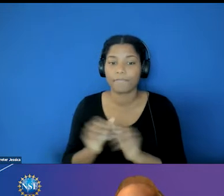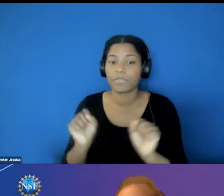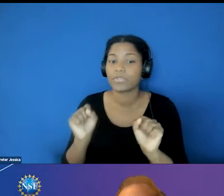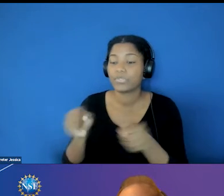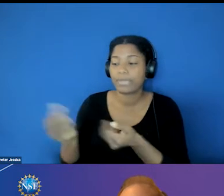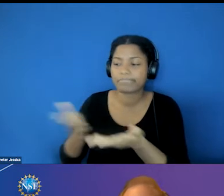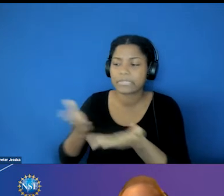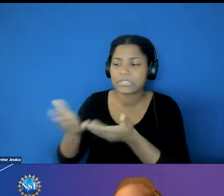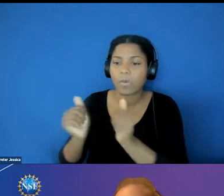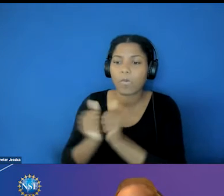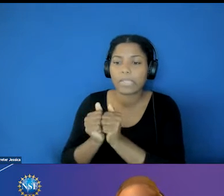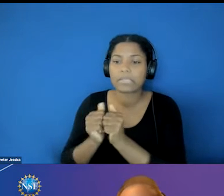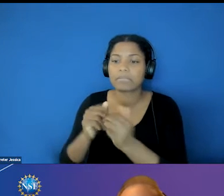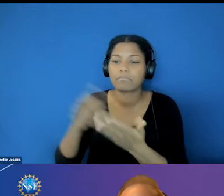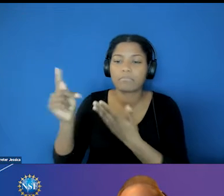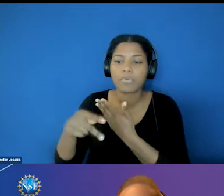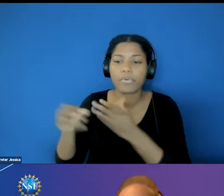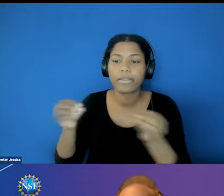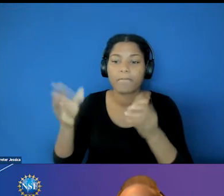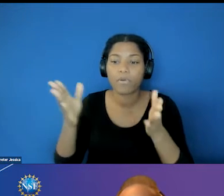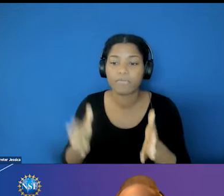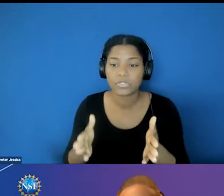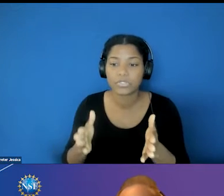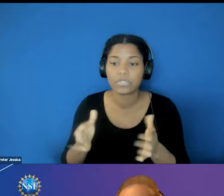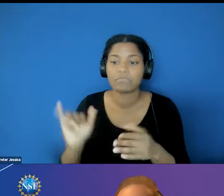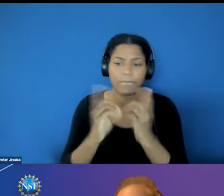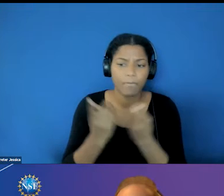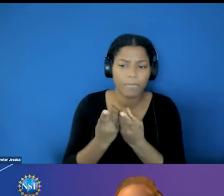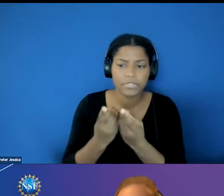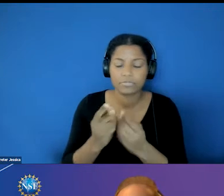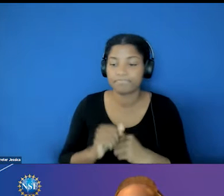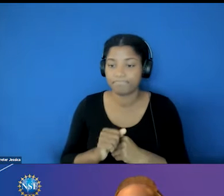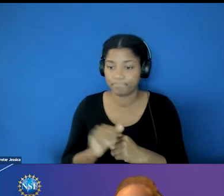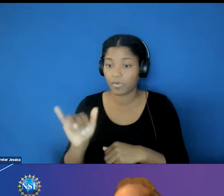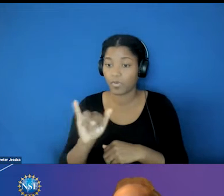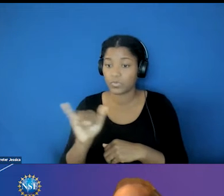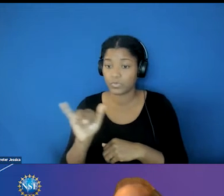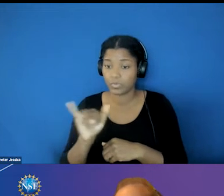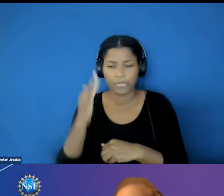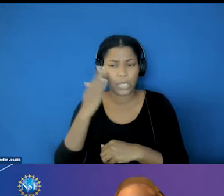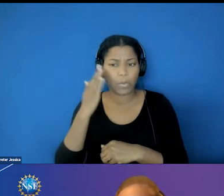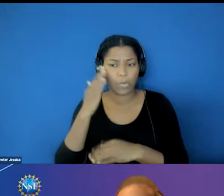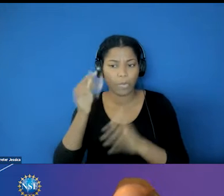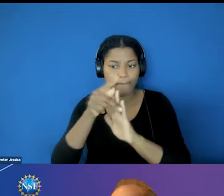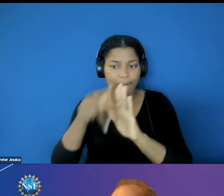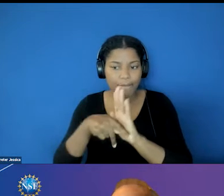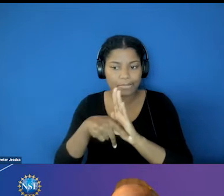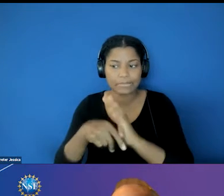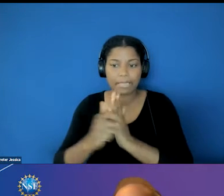and programs where you fit. Also, know the Proposal and Award Policies and Procedures Guide, the PAPP Guide.